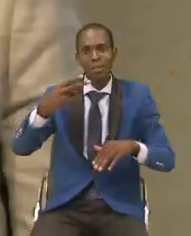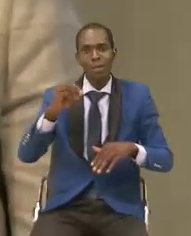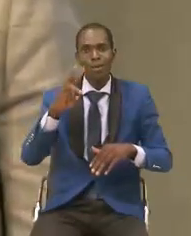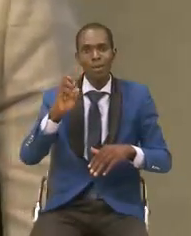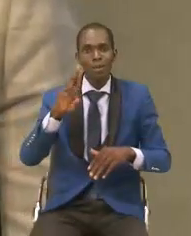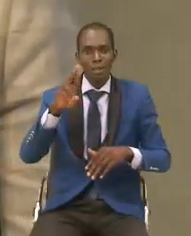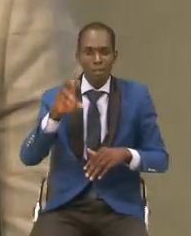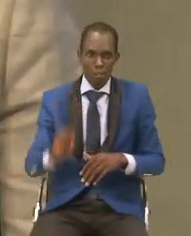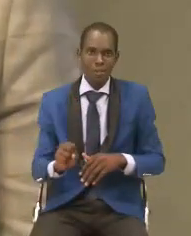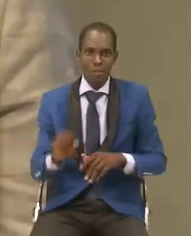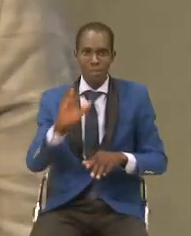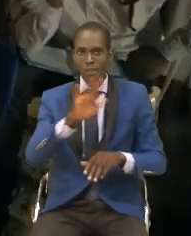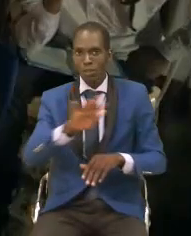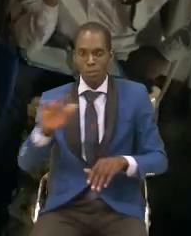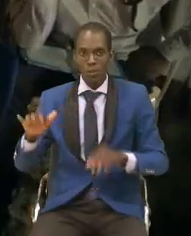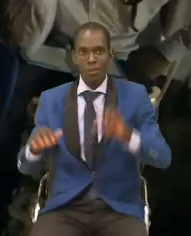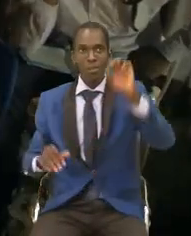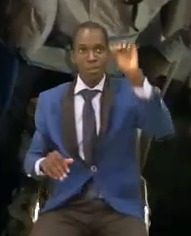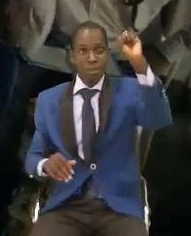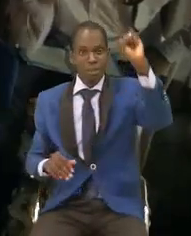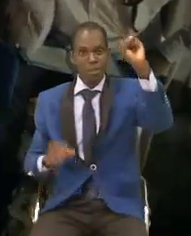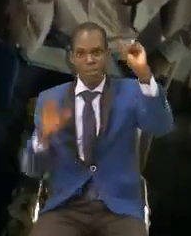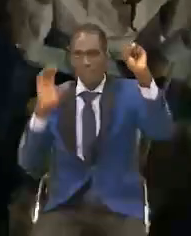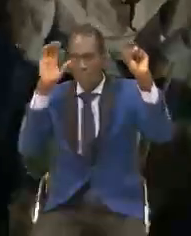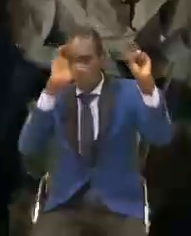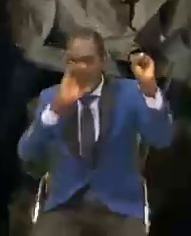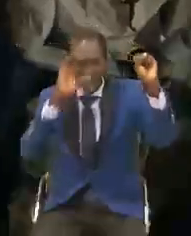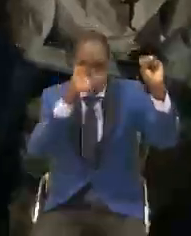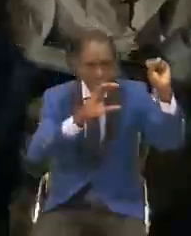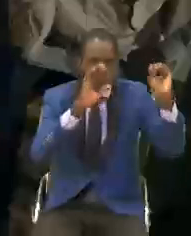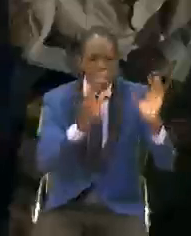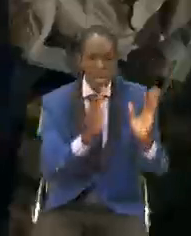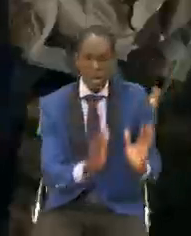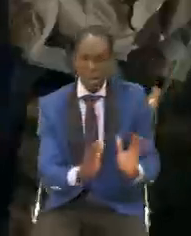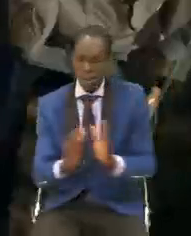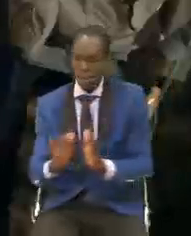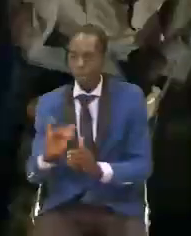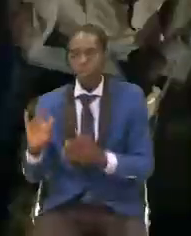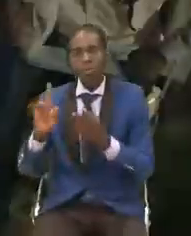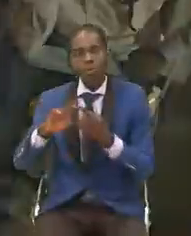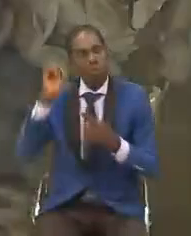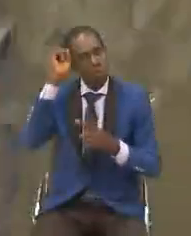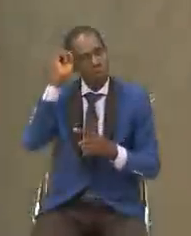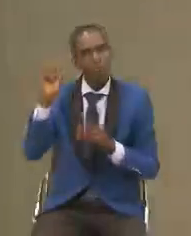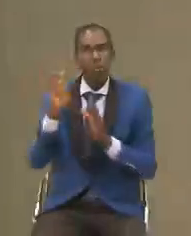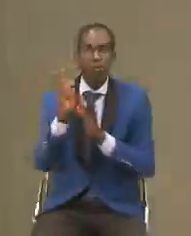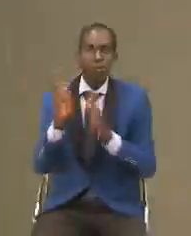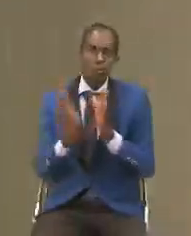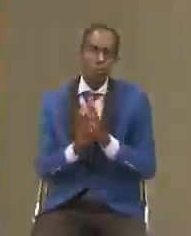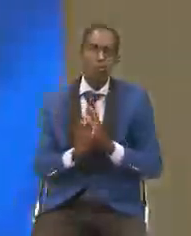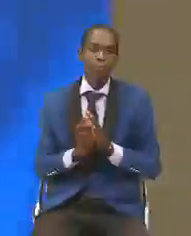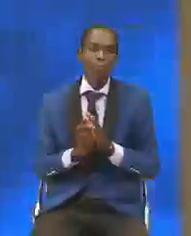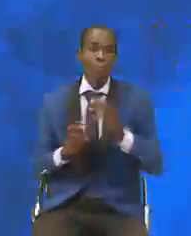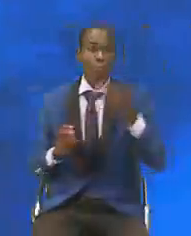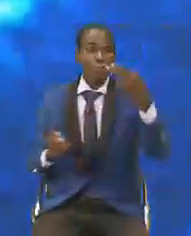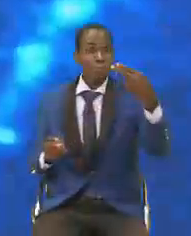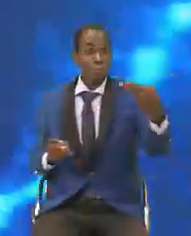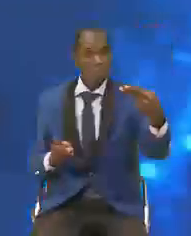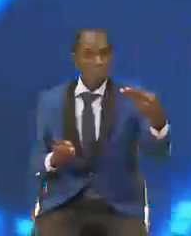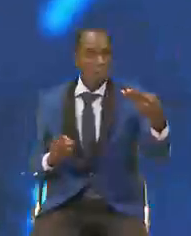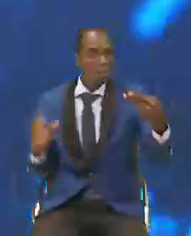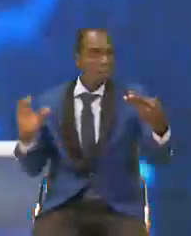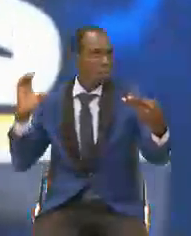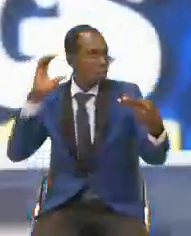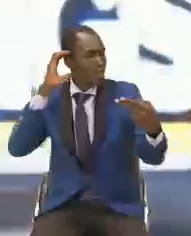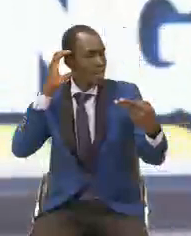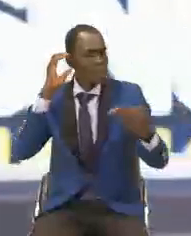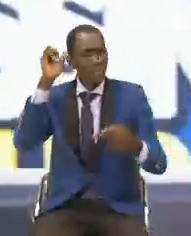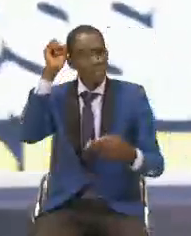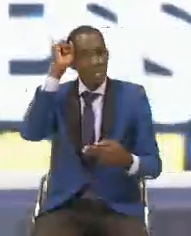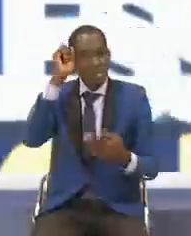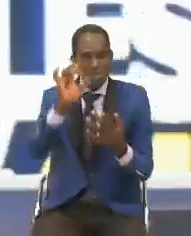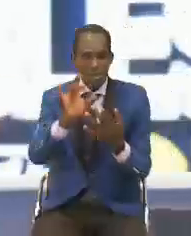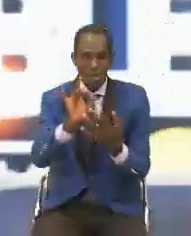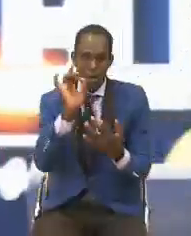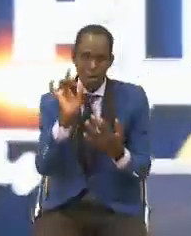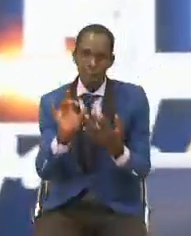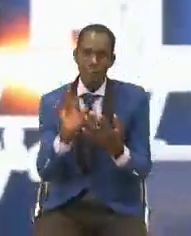everybody shall showers what do i do s seek according to his will seek s each here